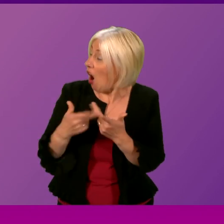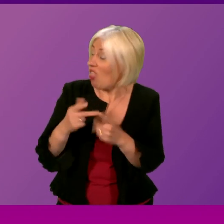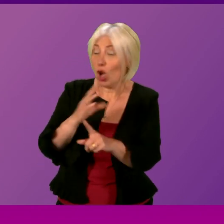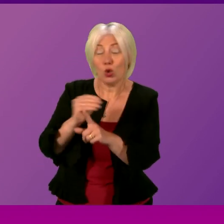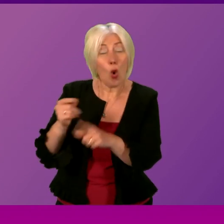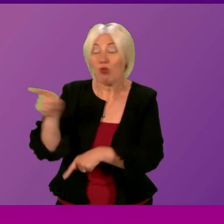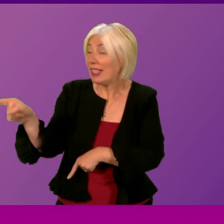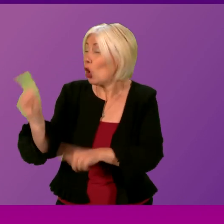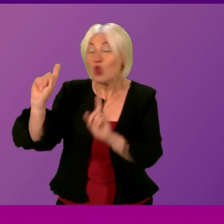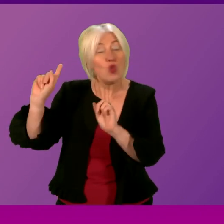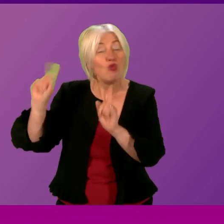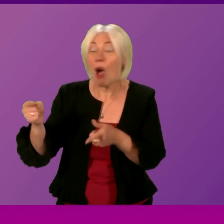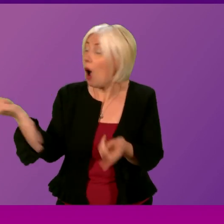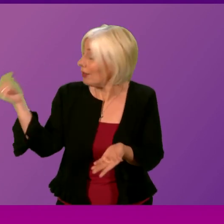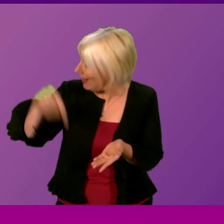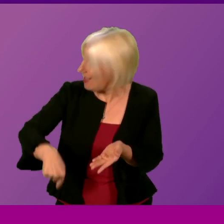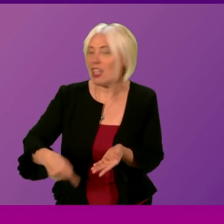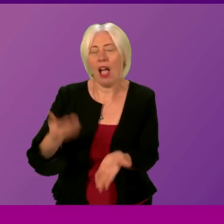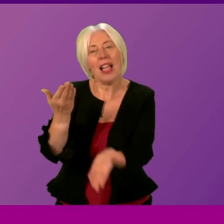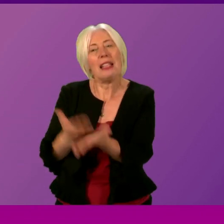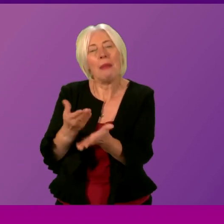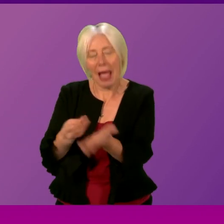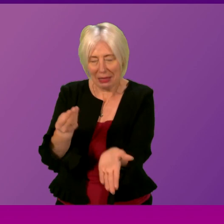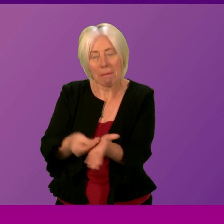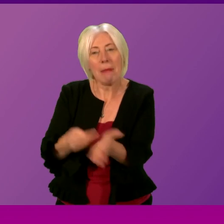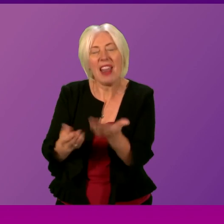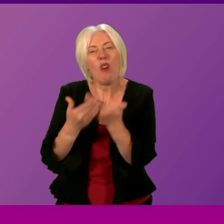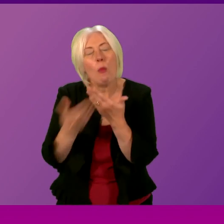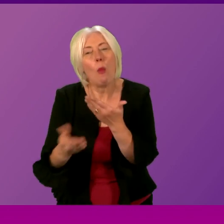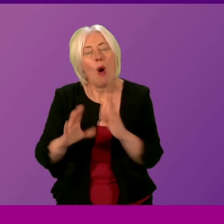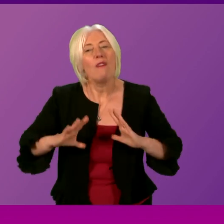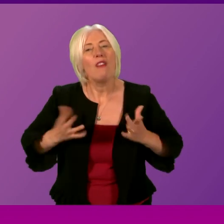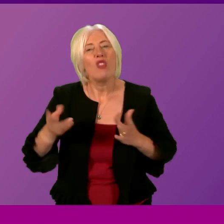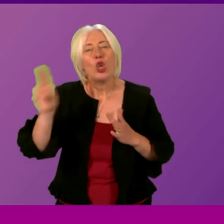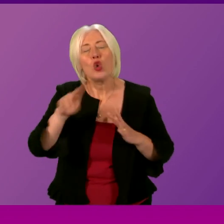cannot pitch up here, demanding more money for free school meals or anything else, when,